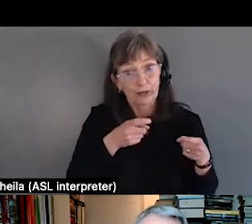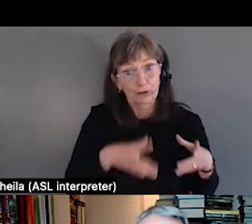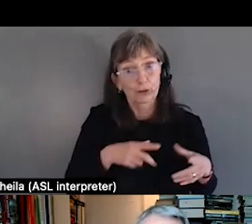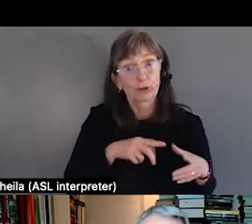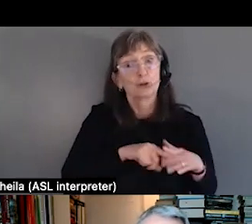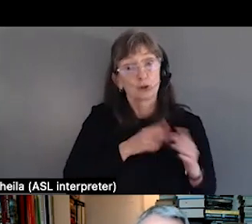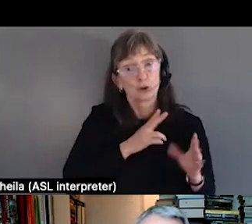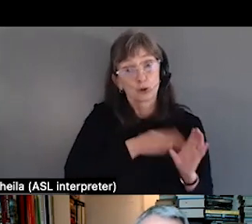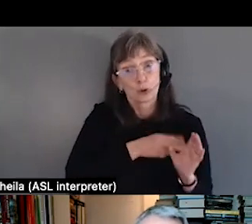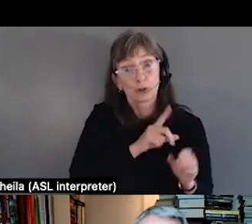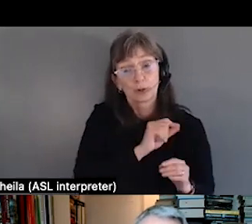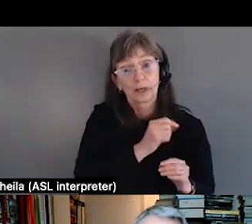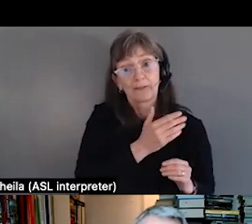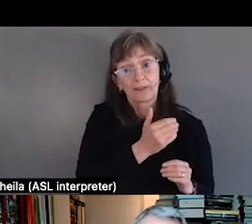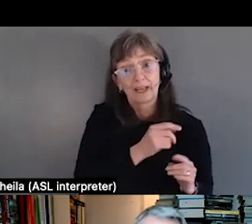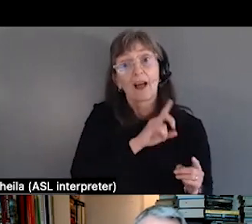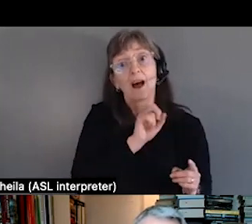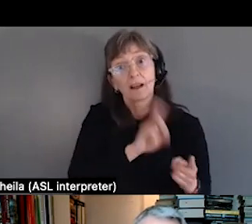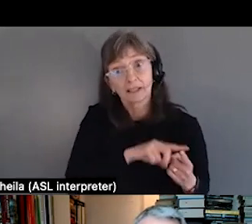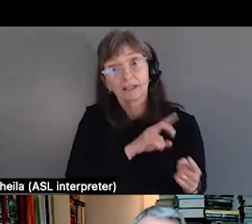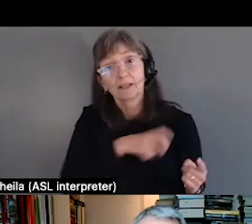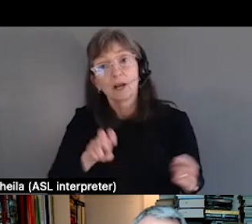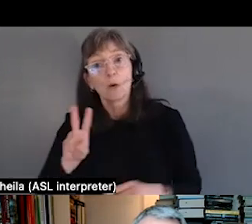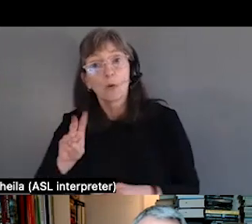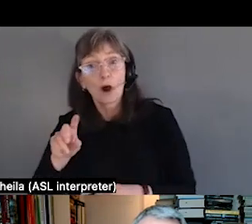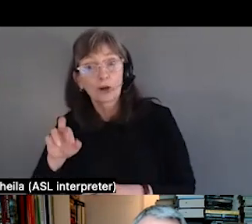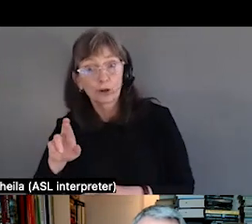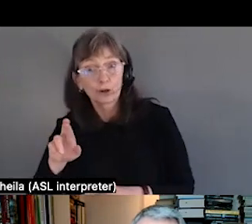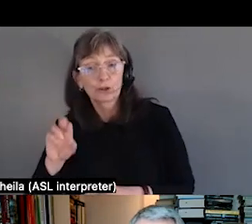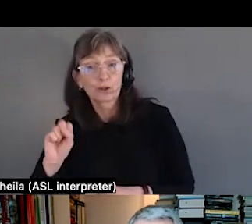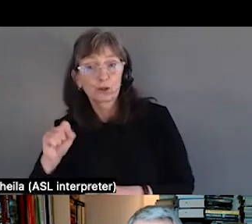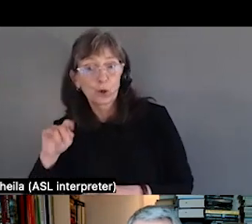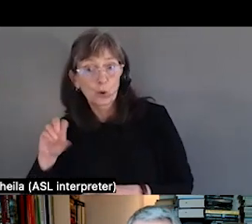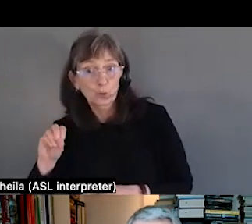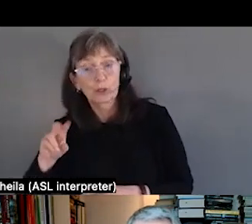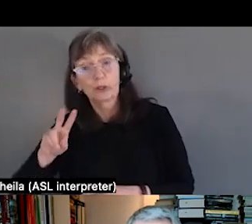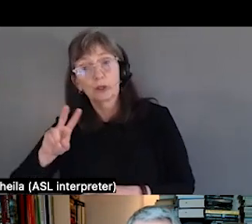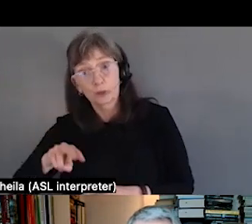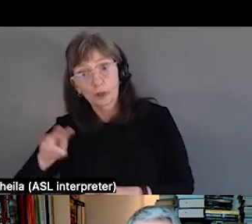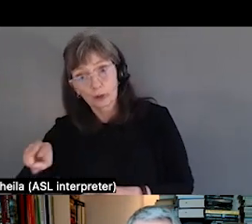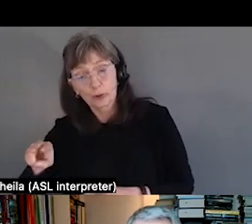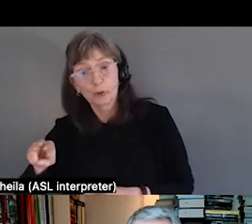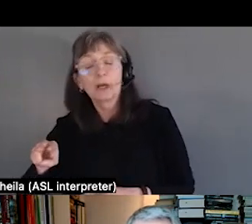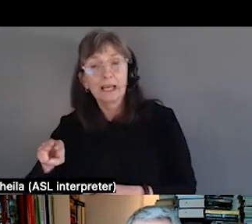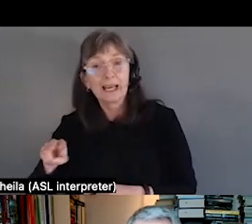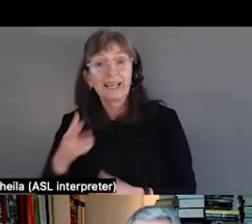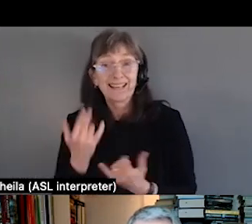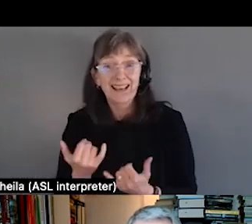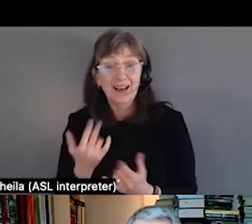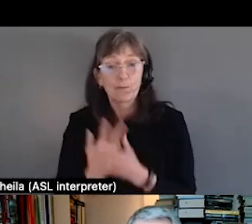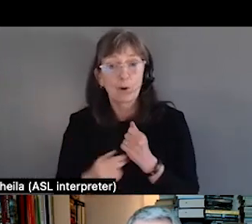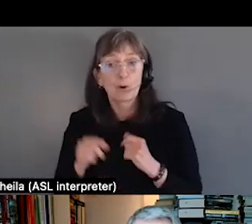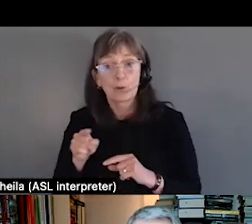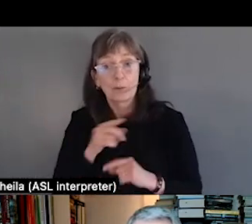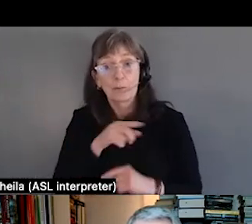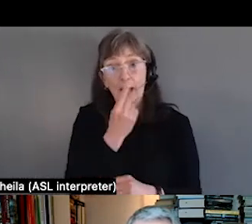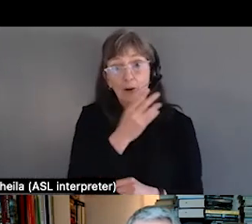by Waterstones in 2022, where he now runs both blackwells.co.uk and wordery.com.